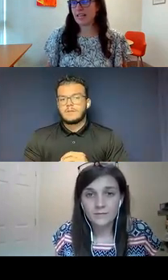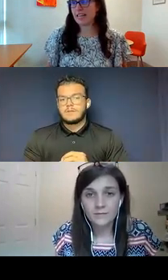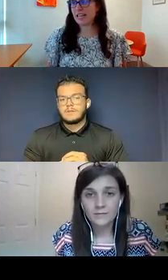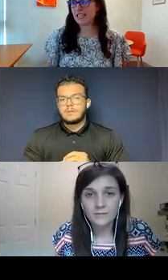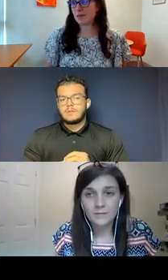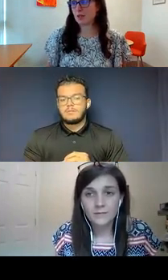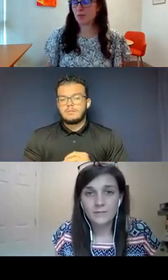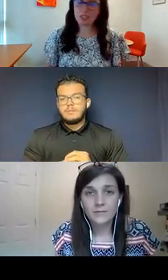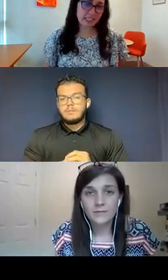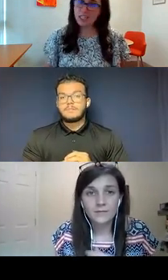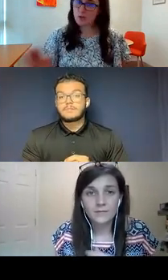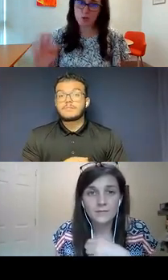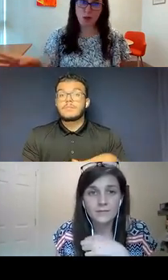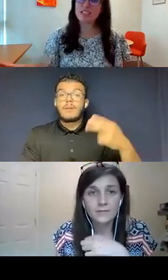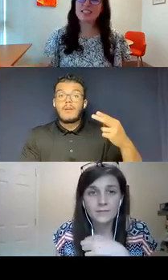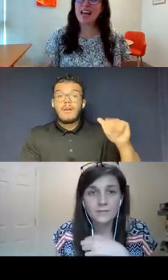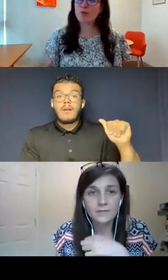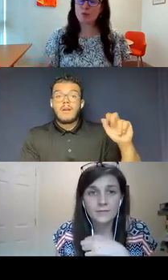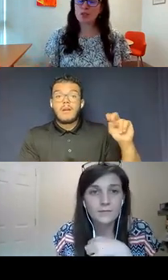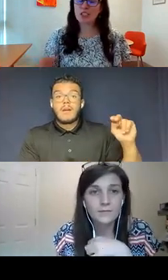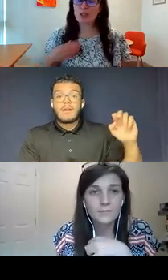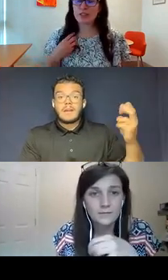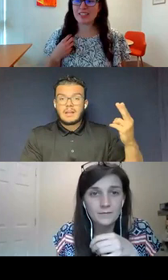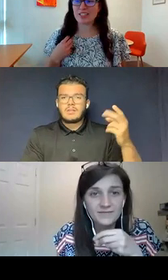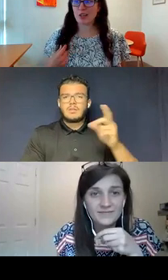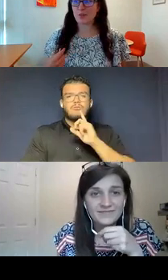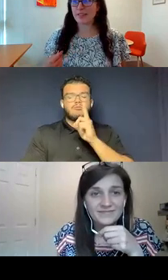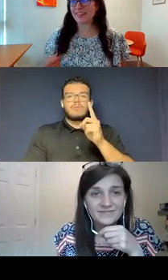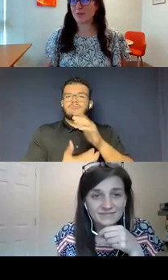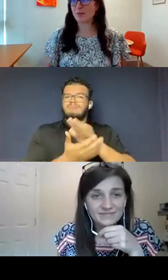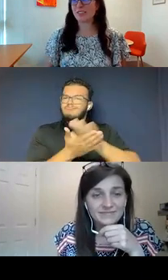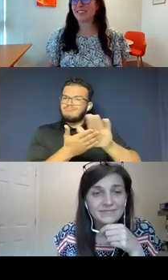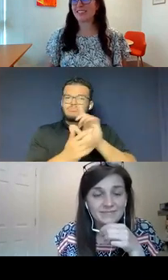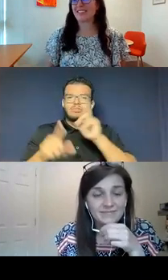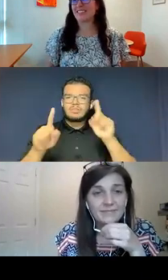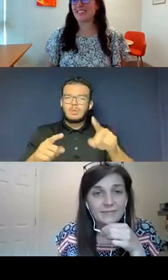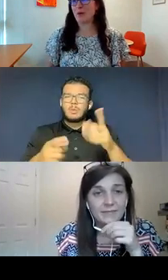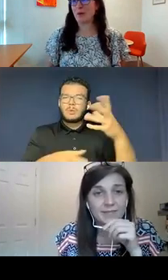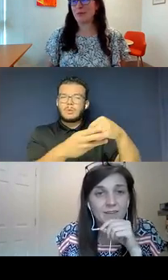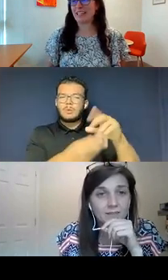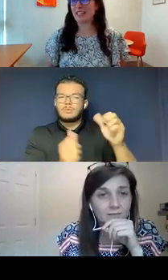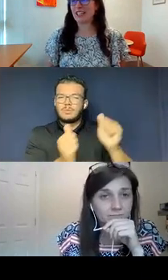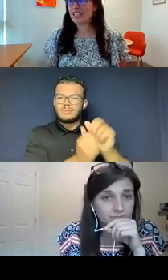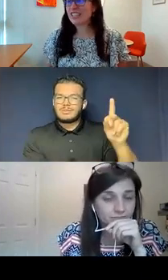And Hannah typed out a really nice response to that which we'll include in the document that we'll put up later.